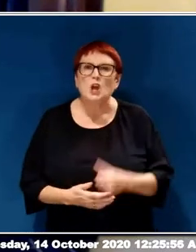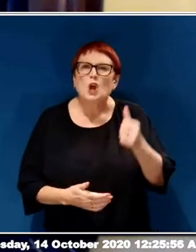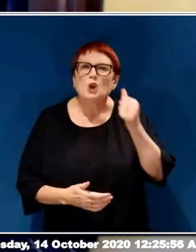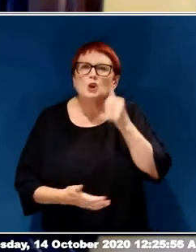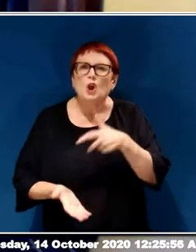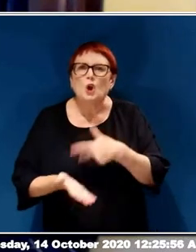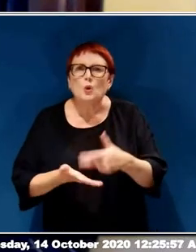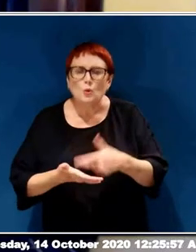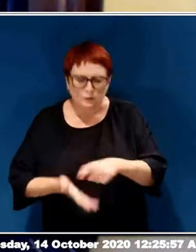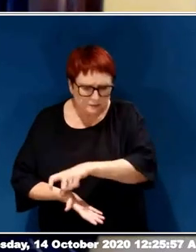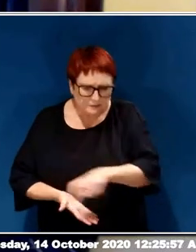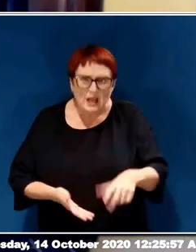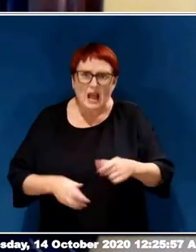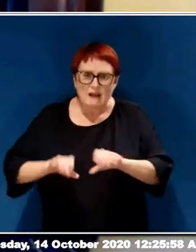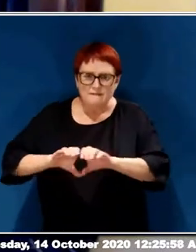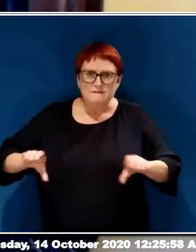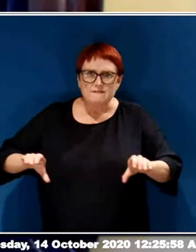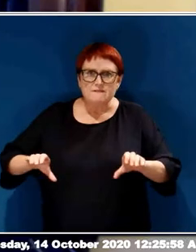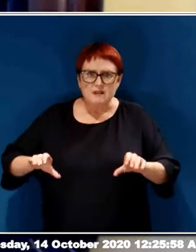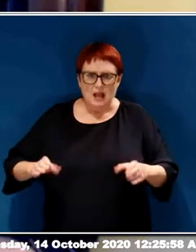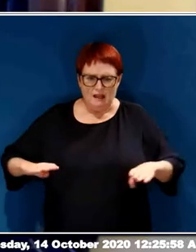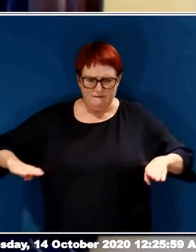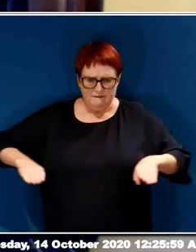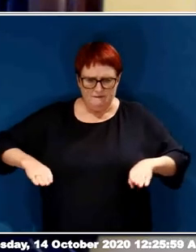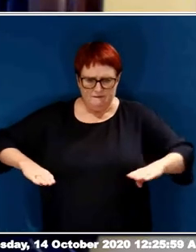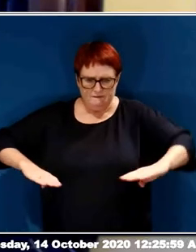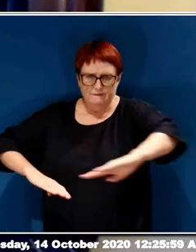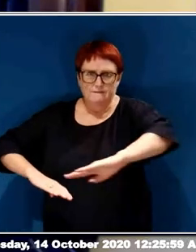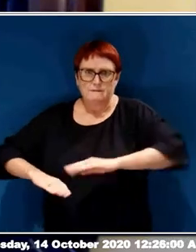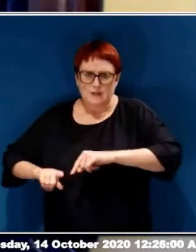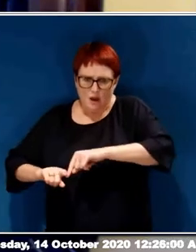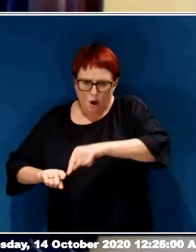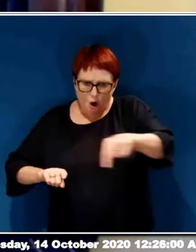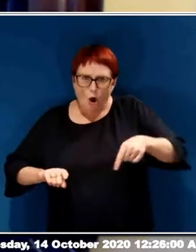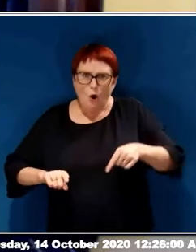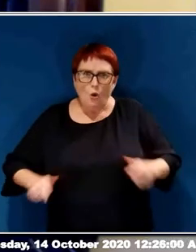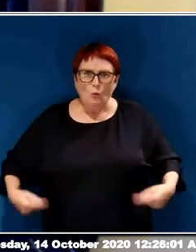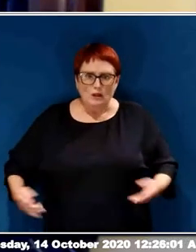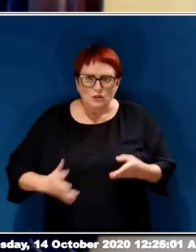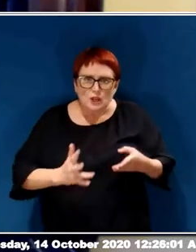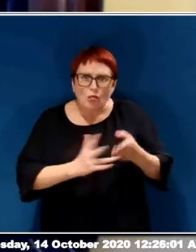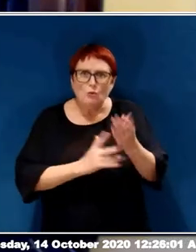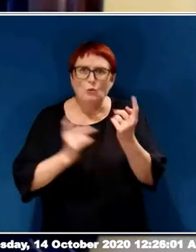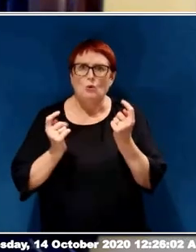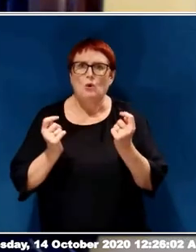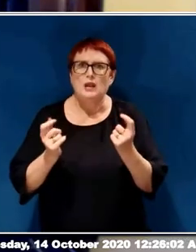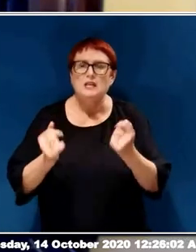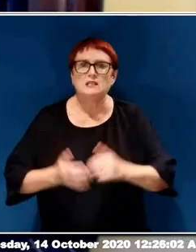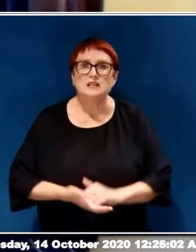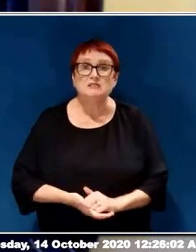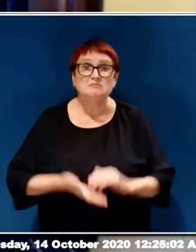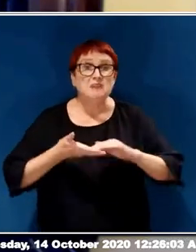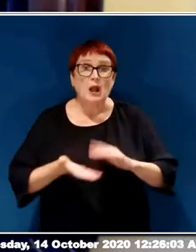the road safely which we know people with prams, walkers, shopping trollies,